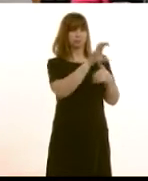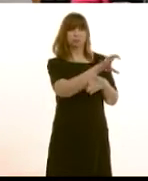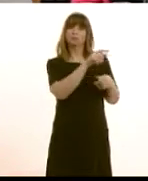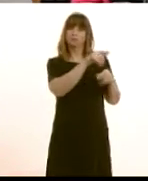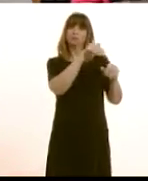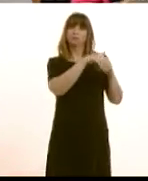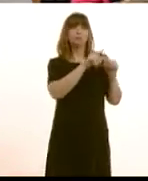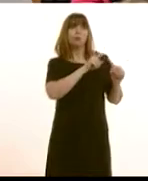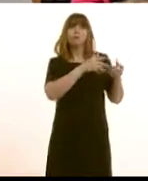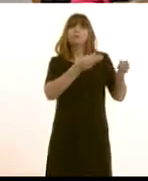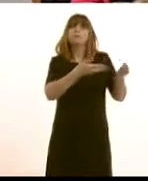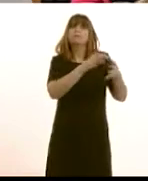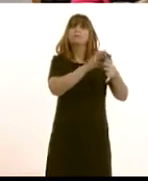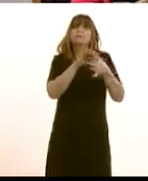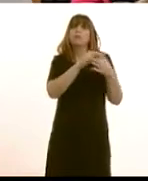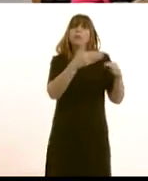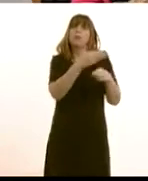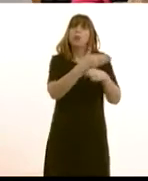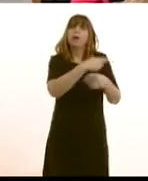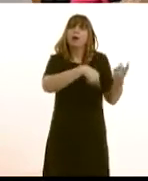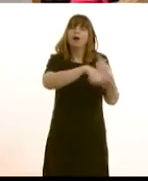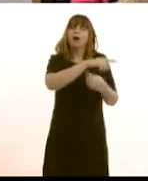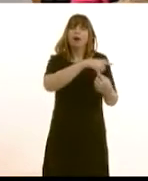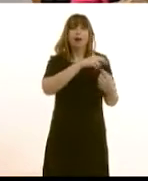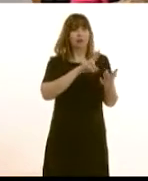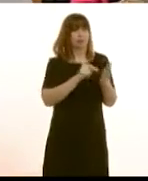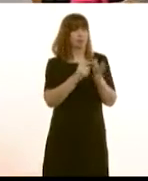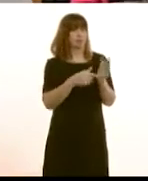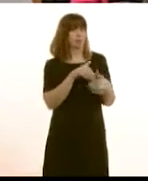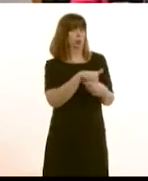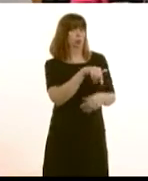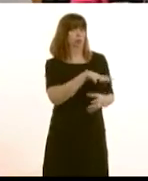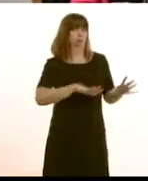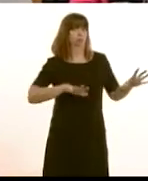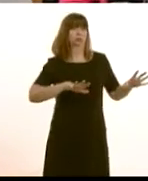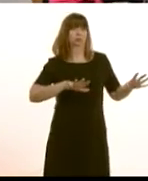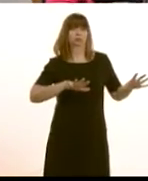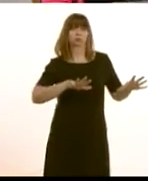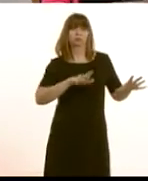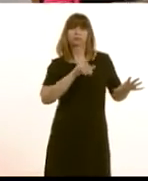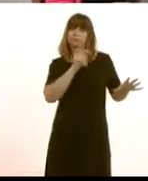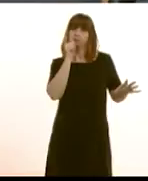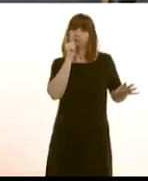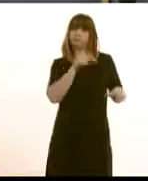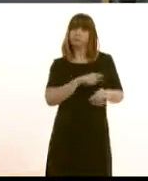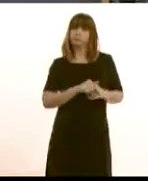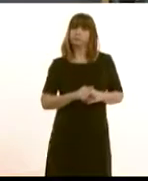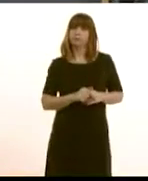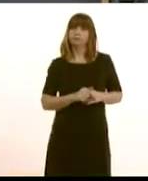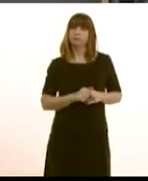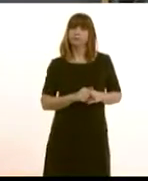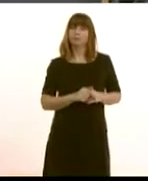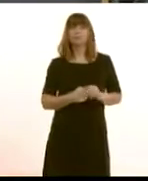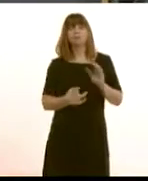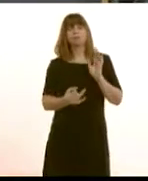with employers in the south-west of Wales, including, of course, Neath Port Talbot. Itís all the more vital, of course, given the recent blow that we saw last week to the economy